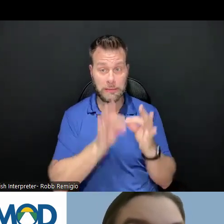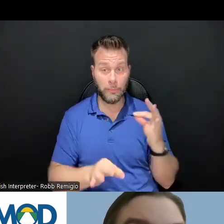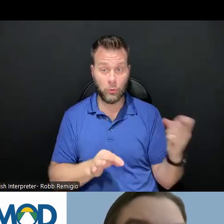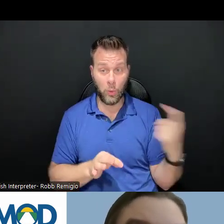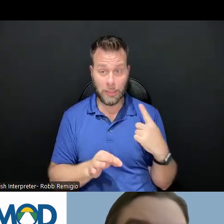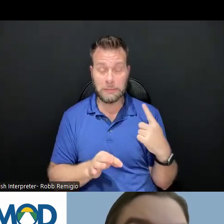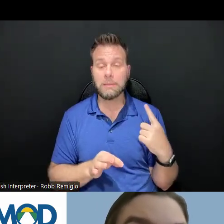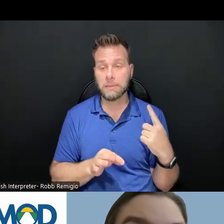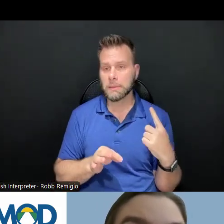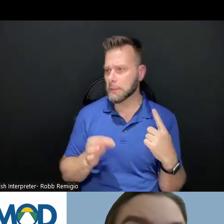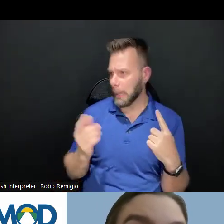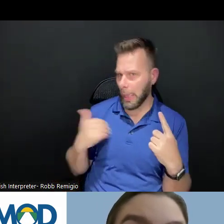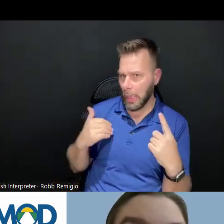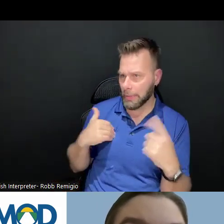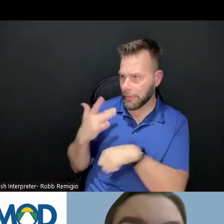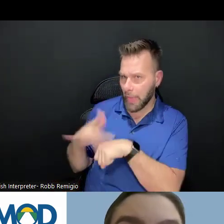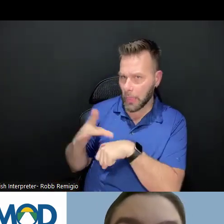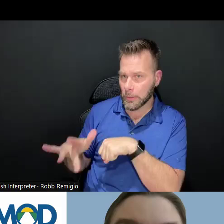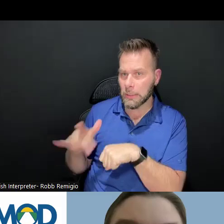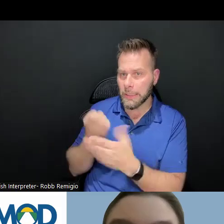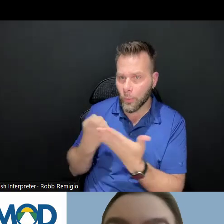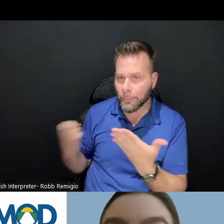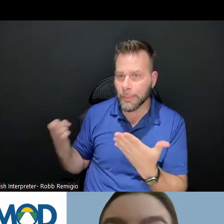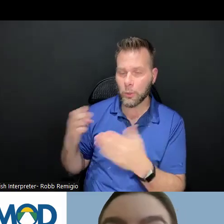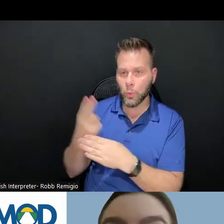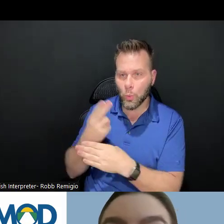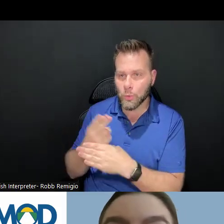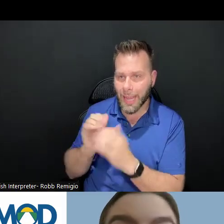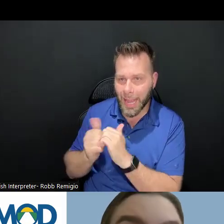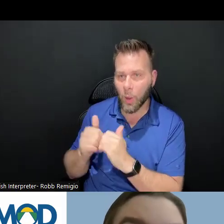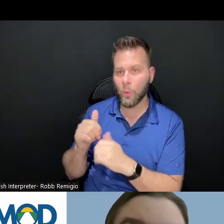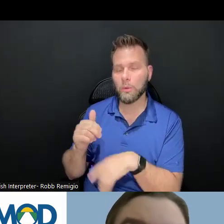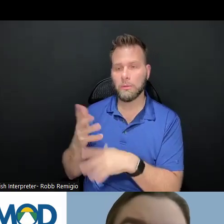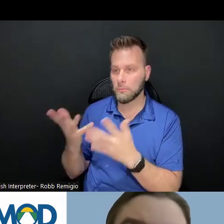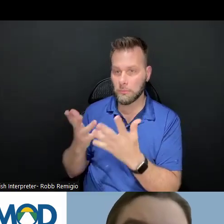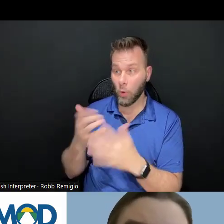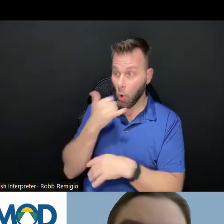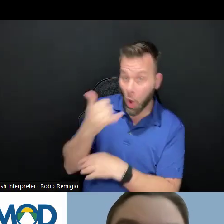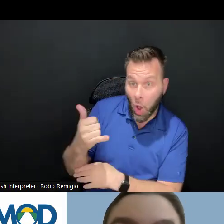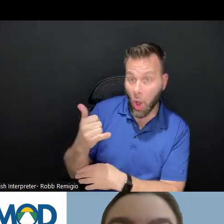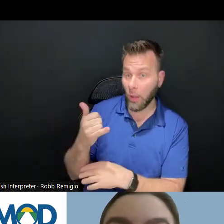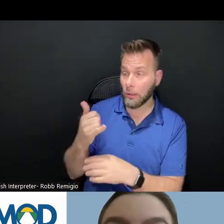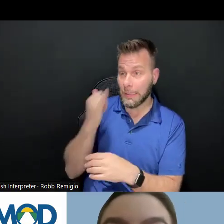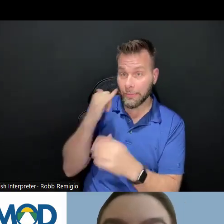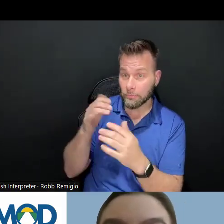Knowing what equipment you have on hand, where it is stored, and how to use it. Who to call if it's not